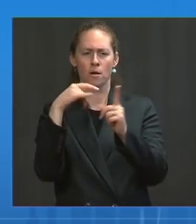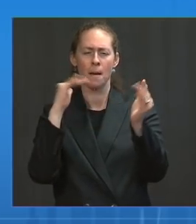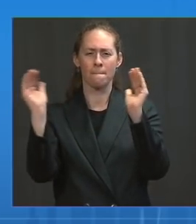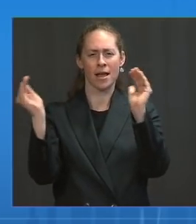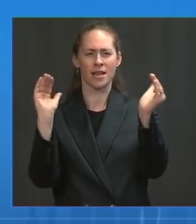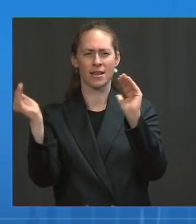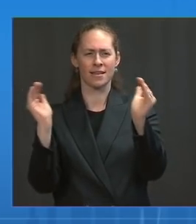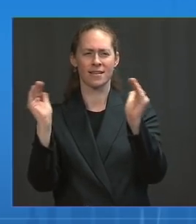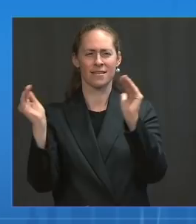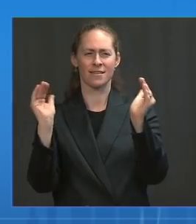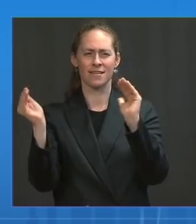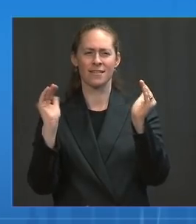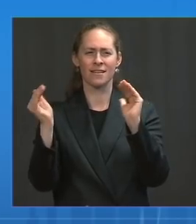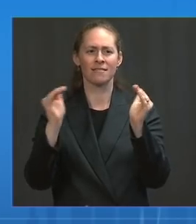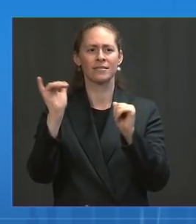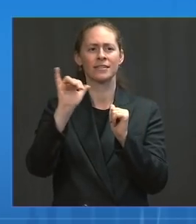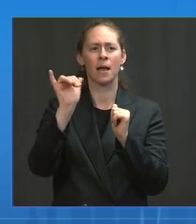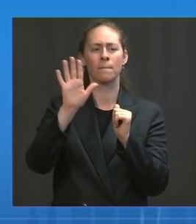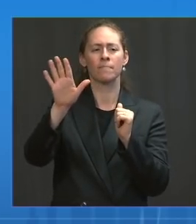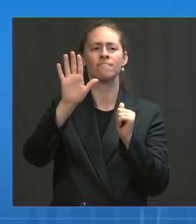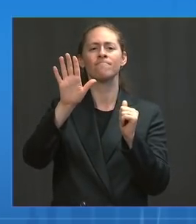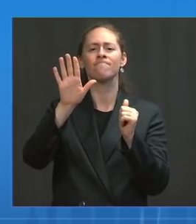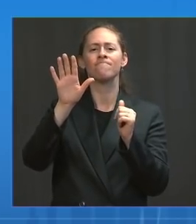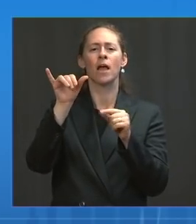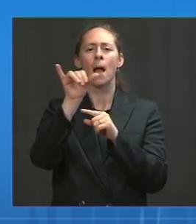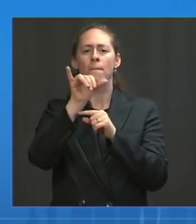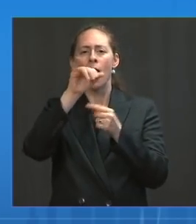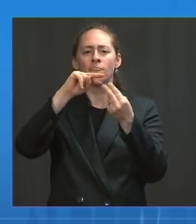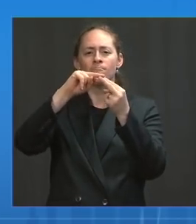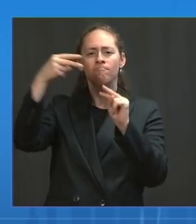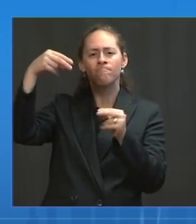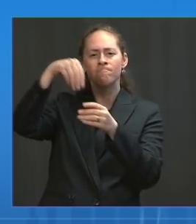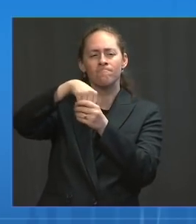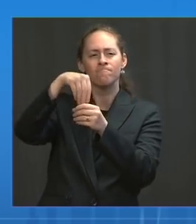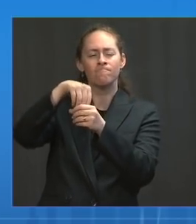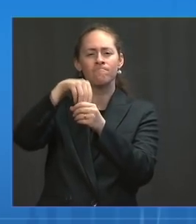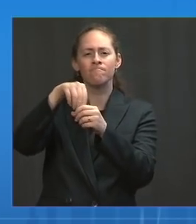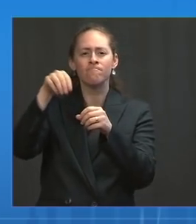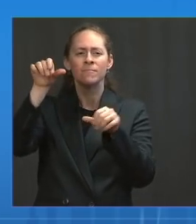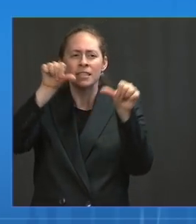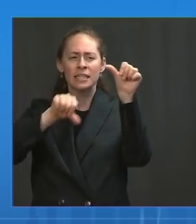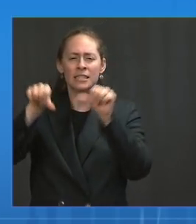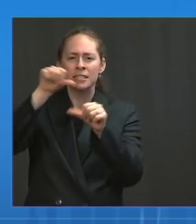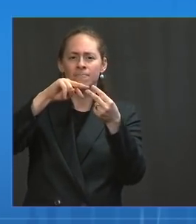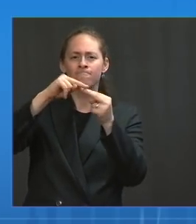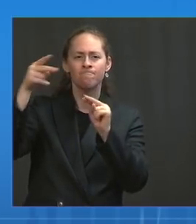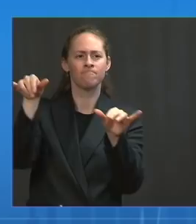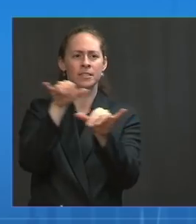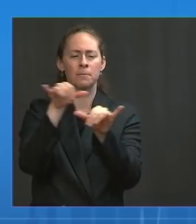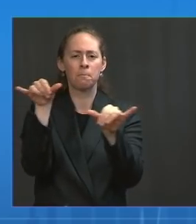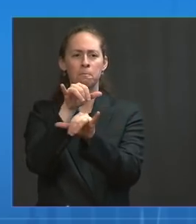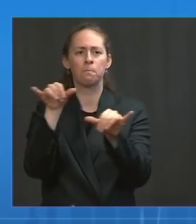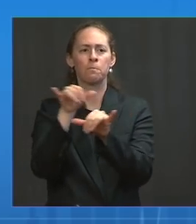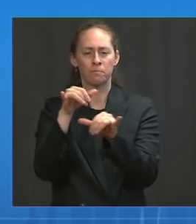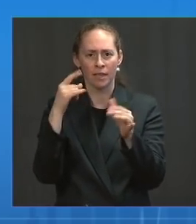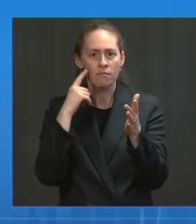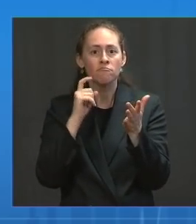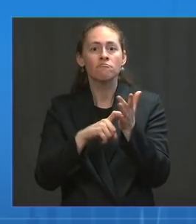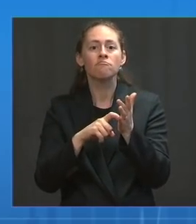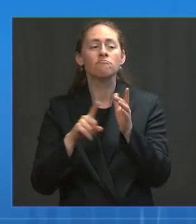we have clinical data with AZ in real world effectiveness. And as you can see, when you look at infection